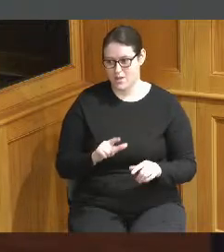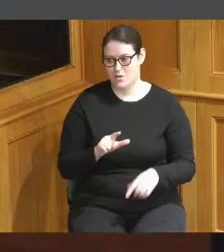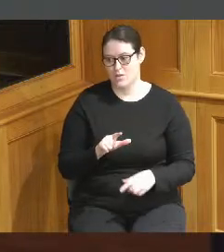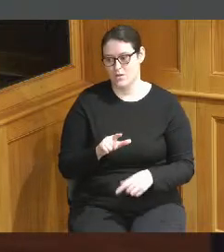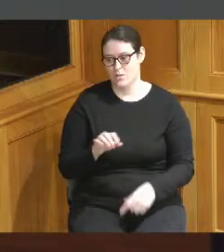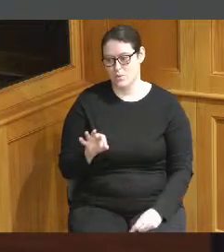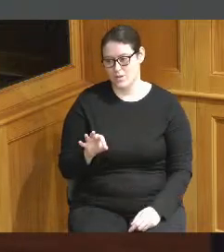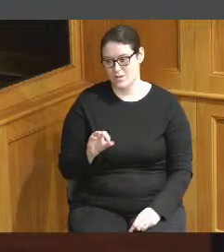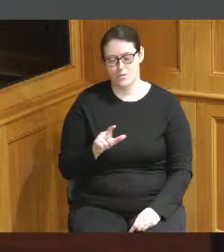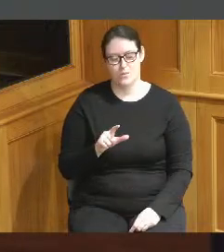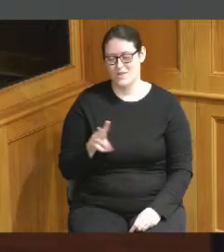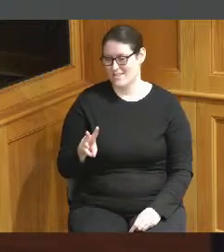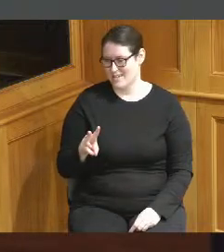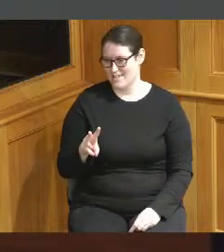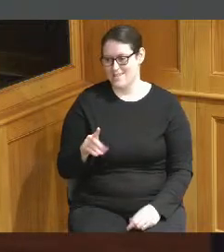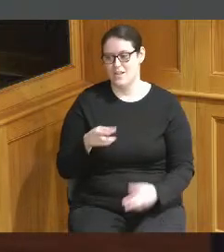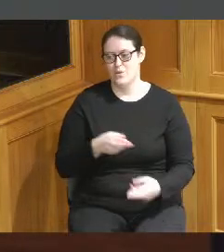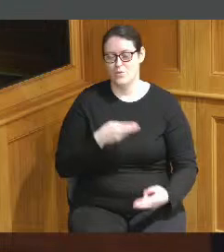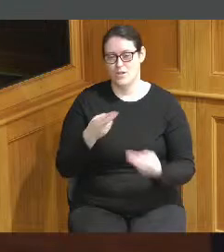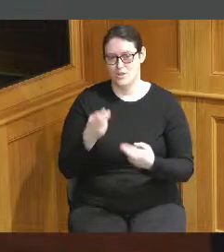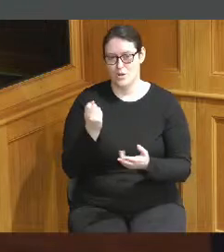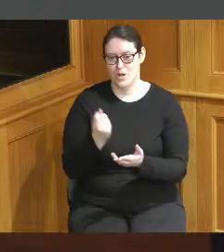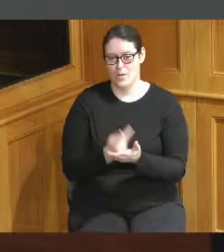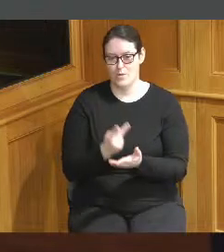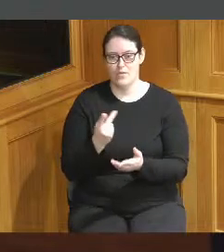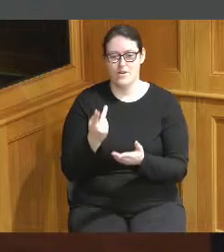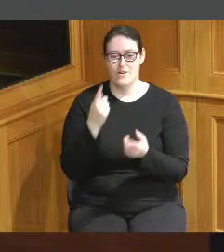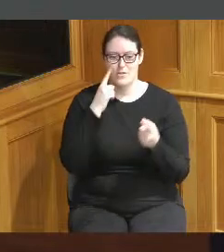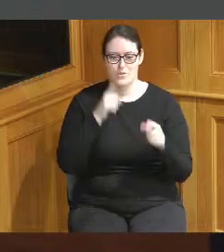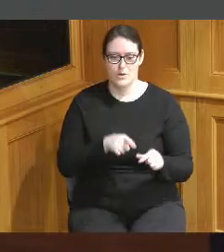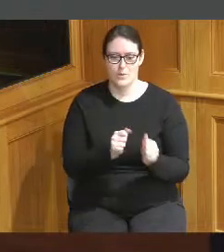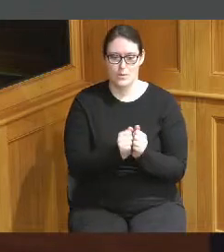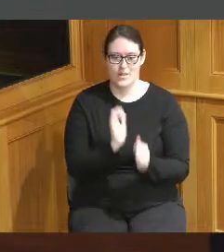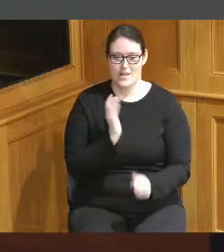conversations with him throughout the evening and they will do a fantastic job as they always do in